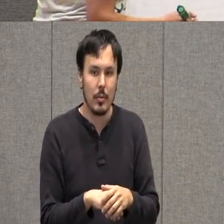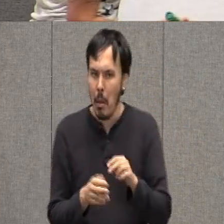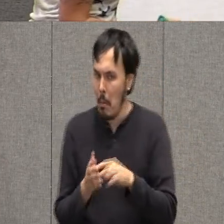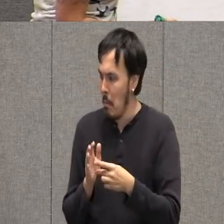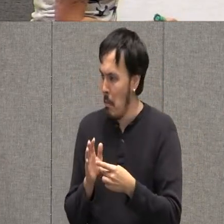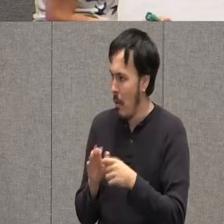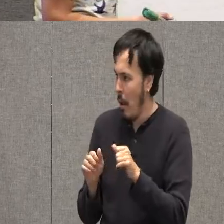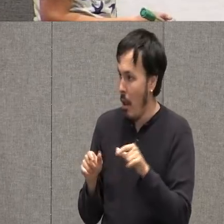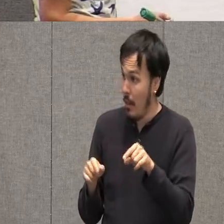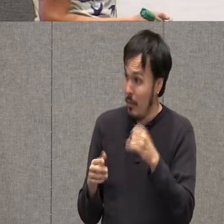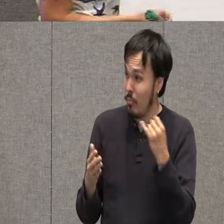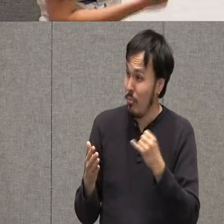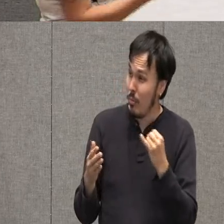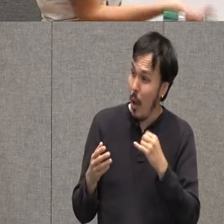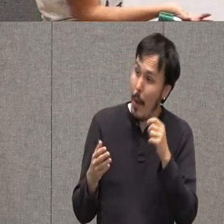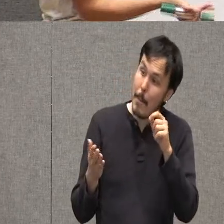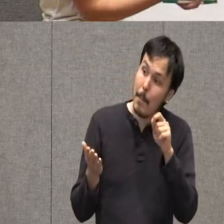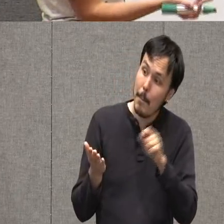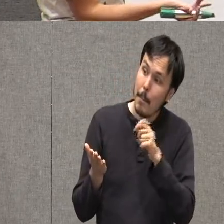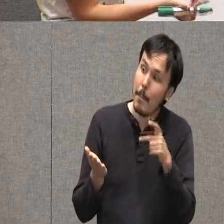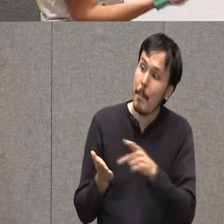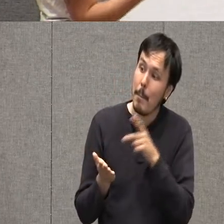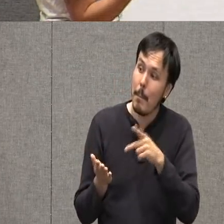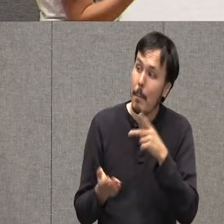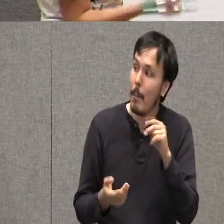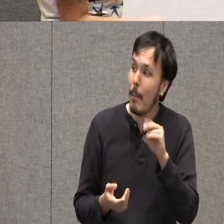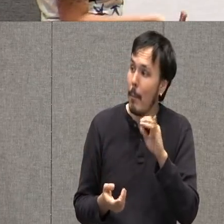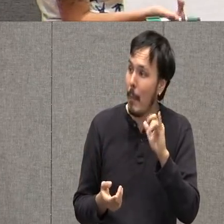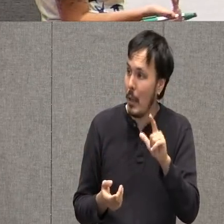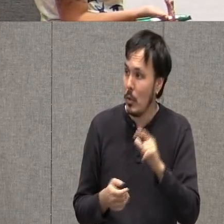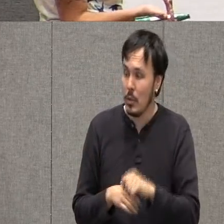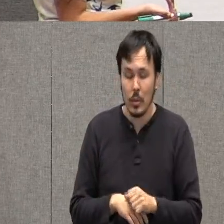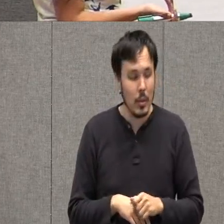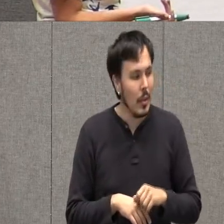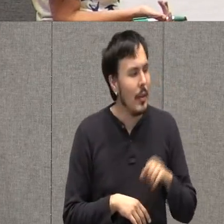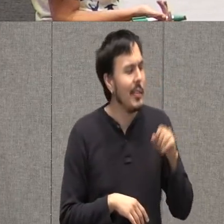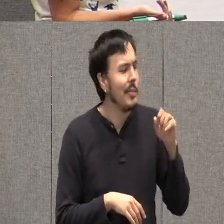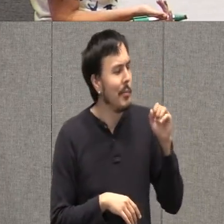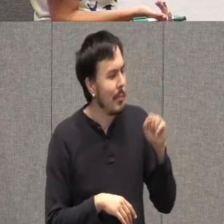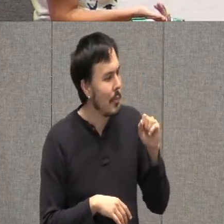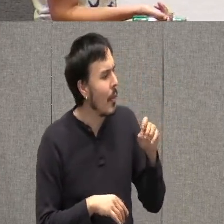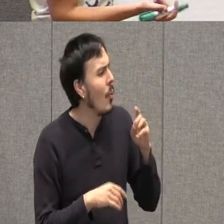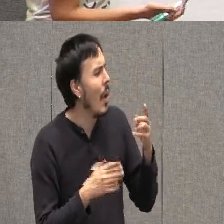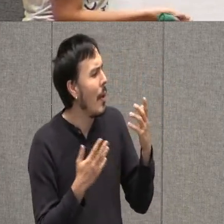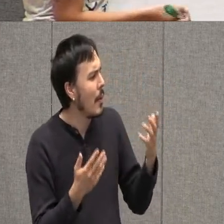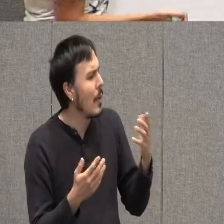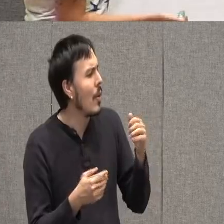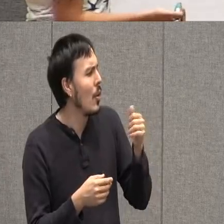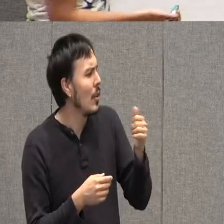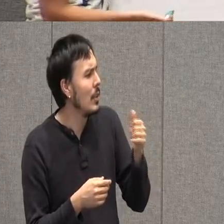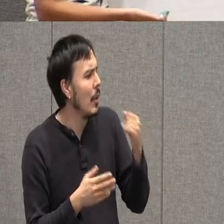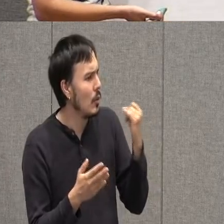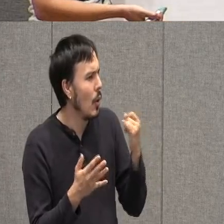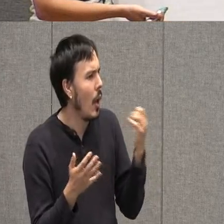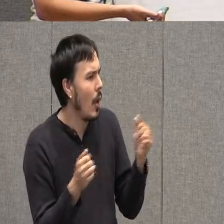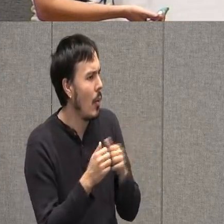And what strikes you about this face as being incomplete? Hair. You'll notice you end up with what seems like